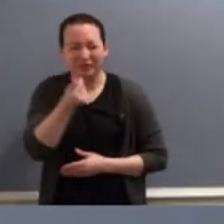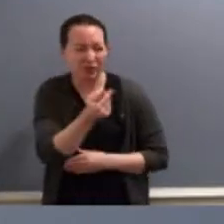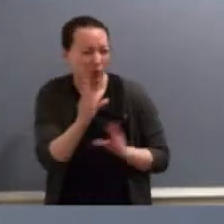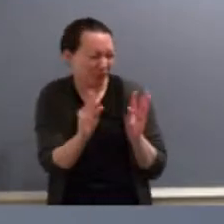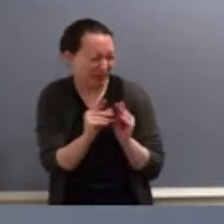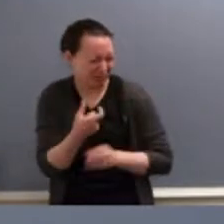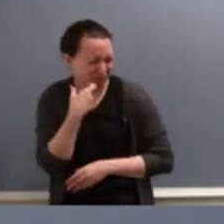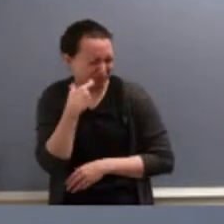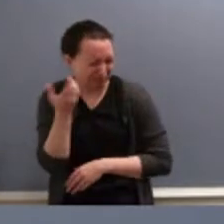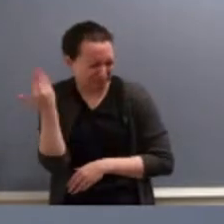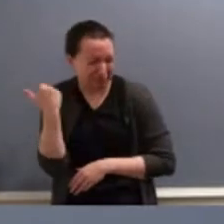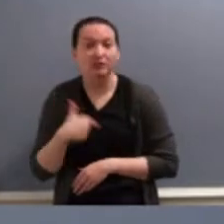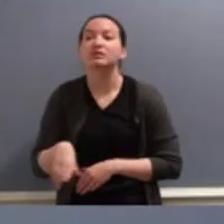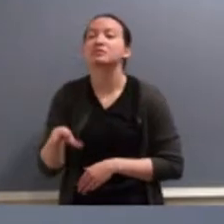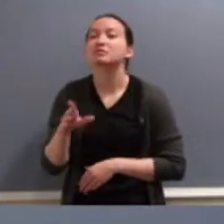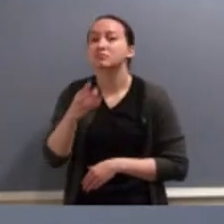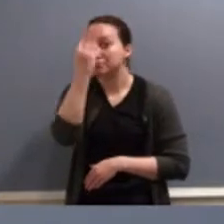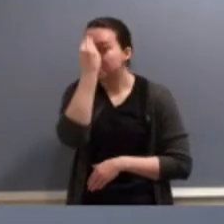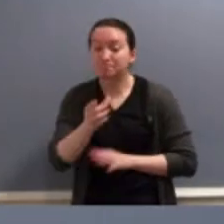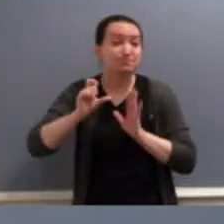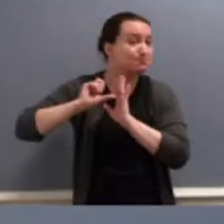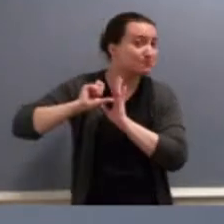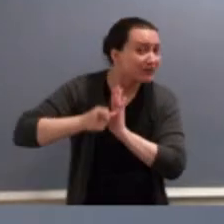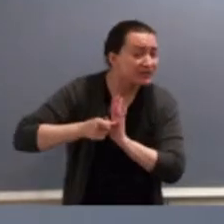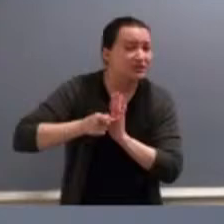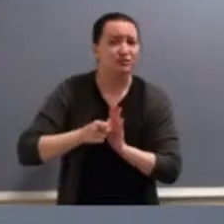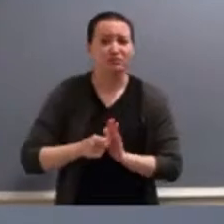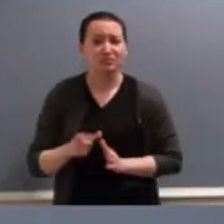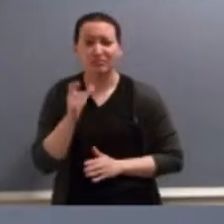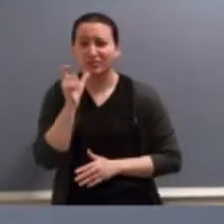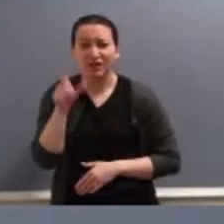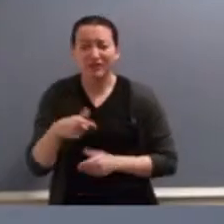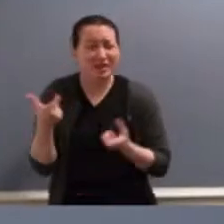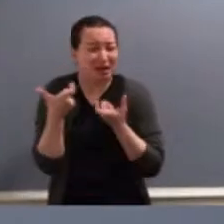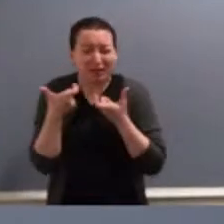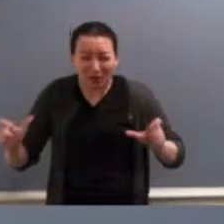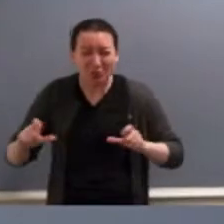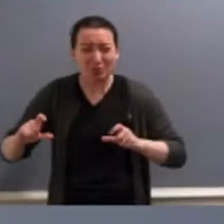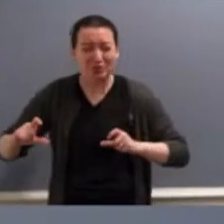ago and just want to just reiterate that you don't have to be this huge conglomerate